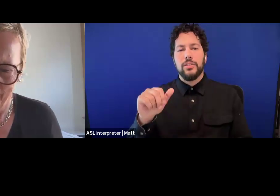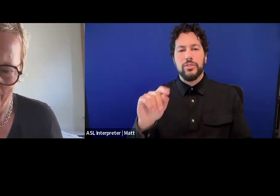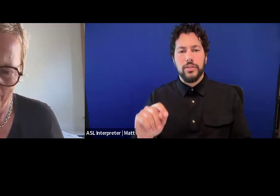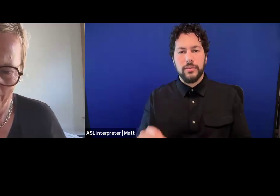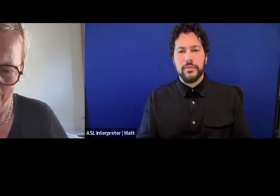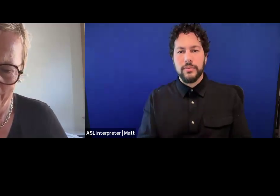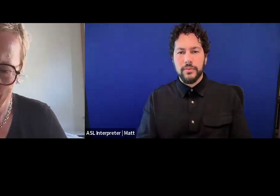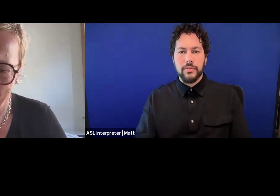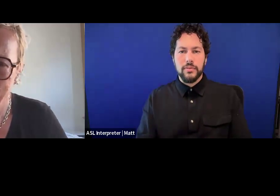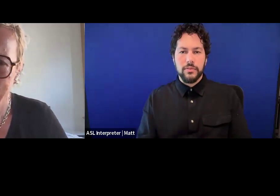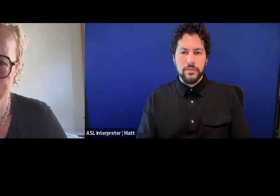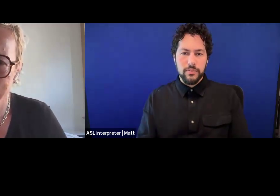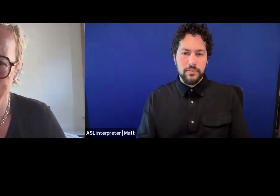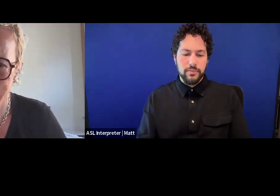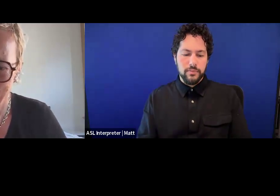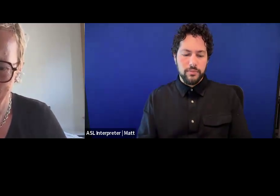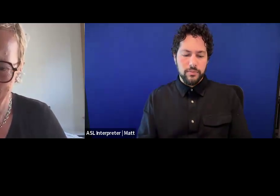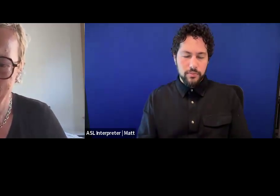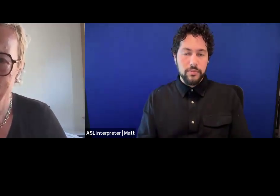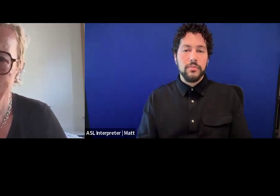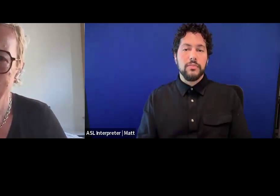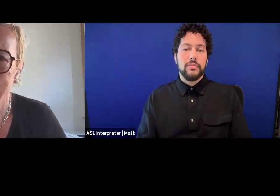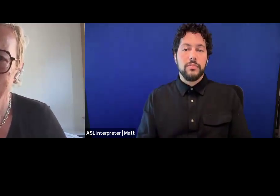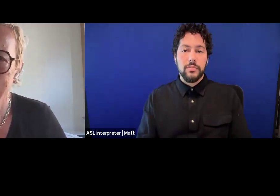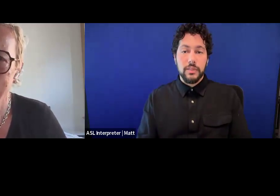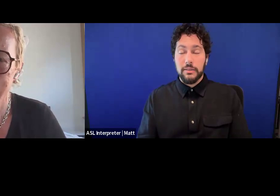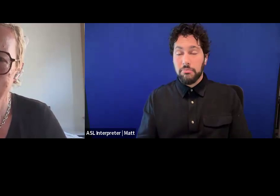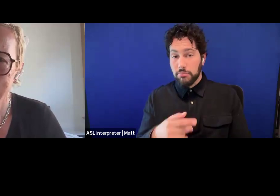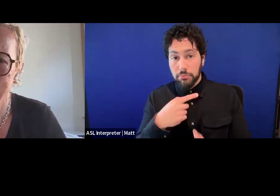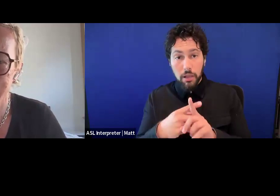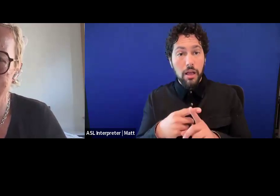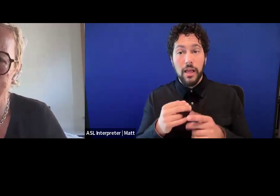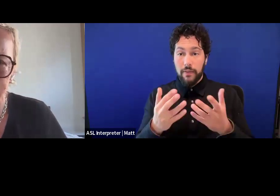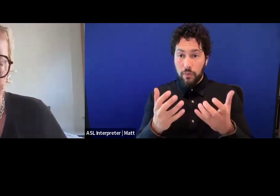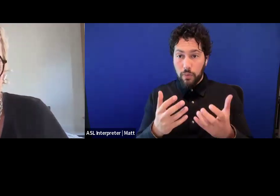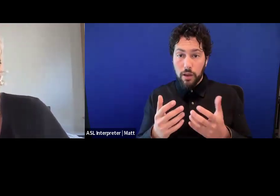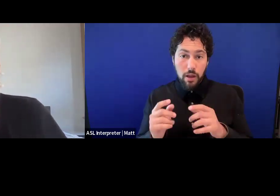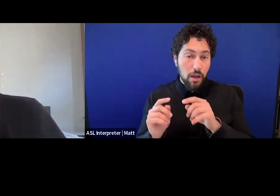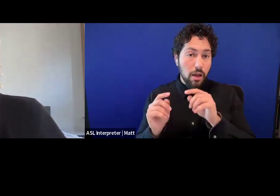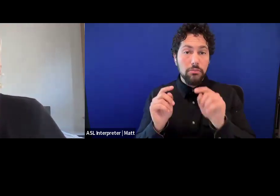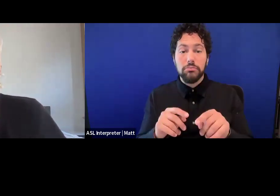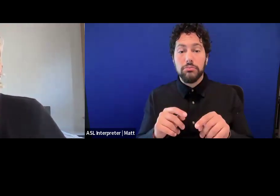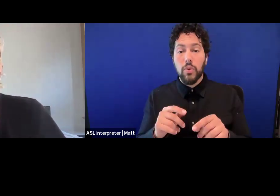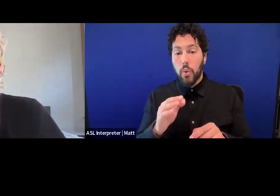Um, and then, in addition to that, if you would like to attend, um, in the know about our upcoming events,